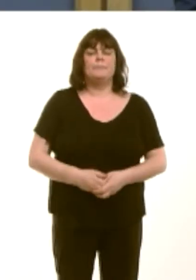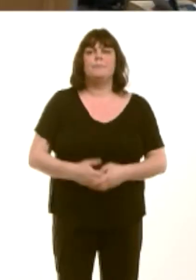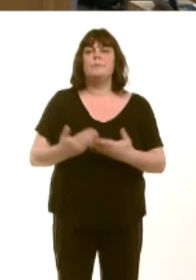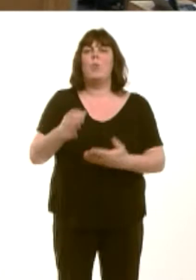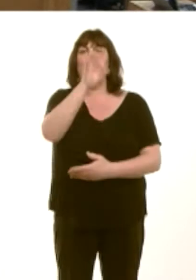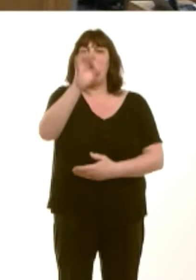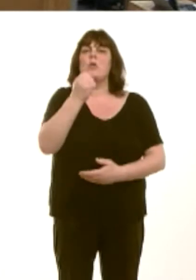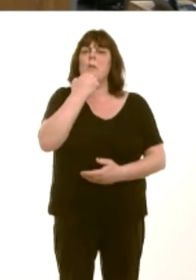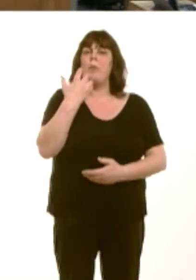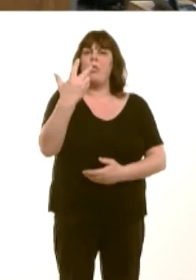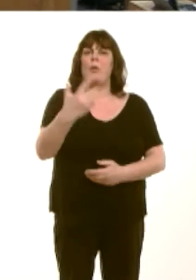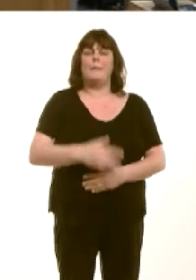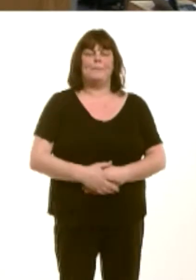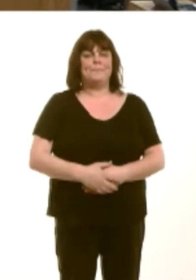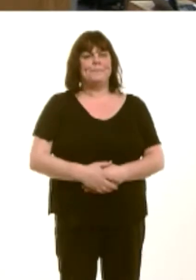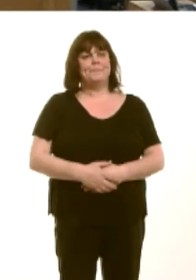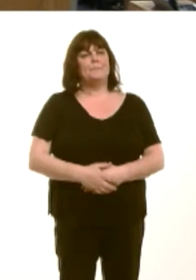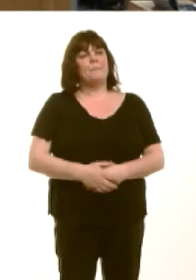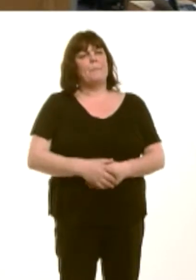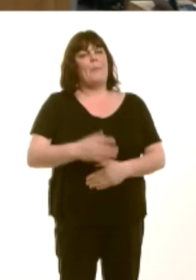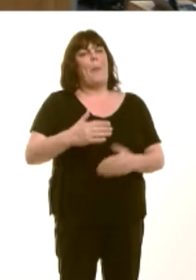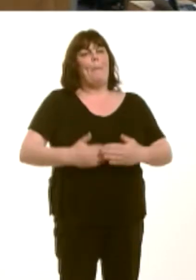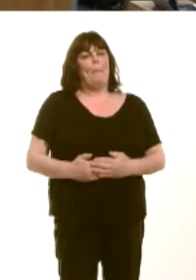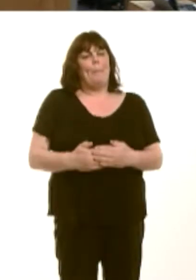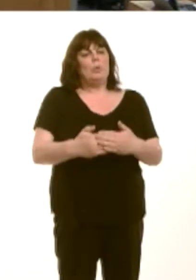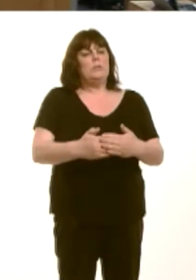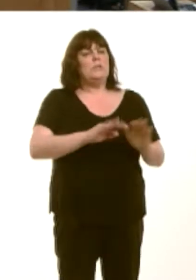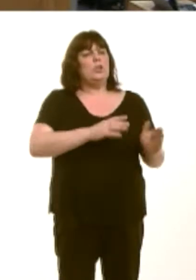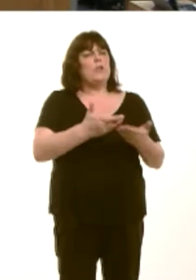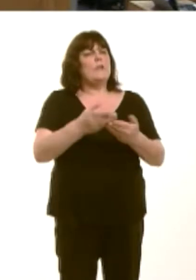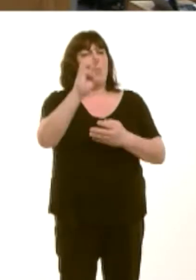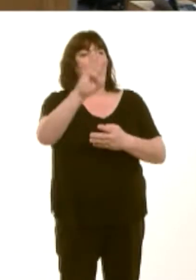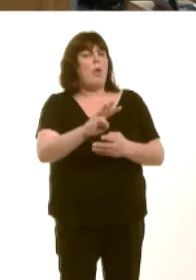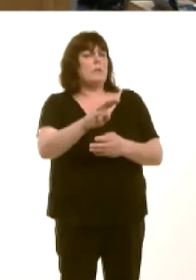Will the First Minister make a statement on maternity services in Wales?